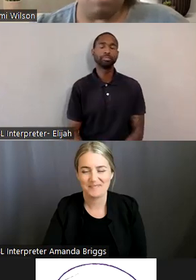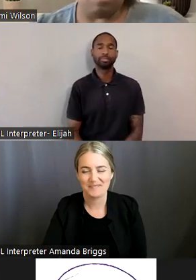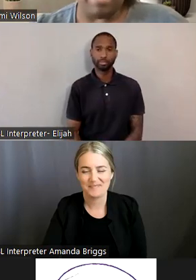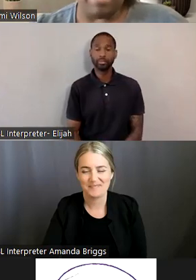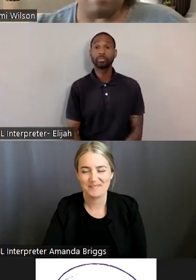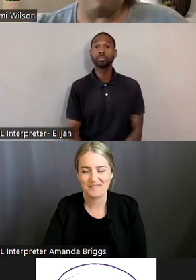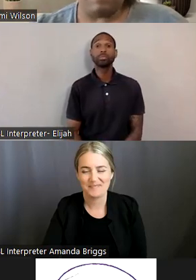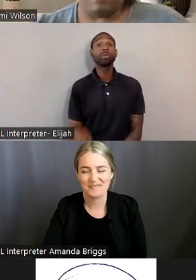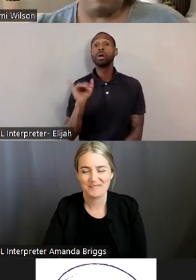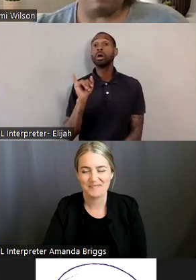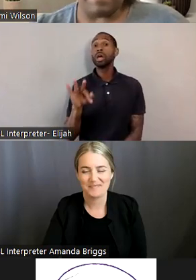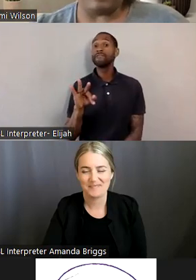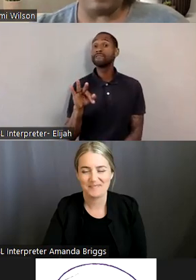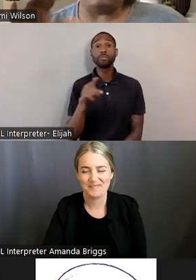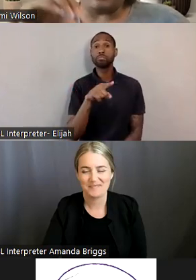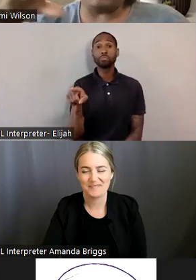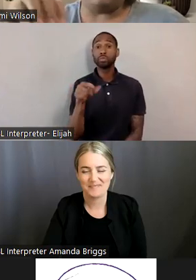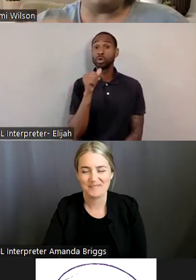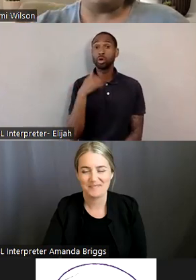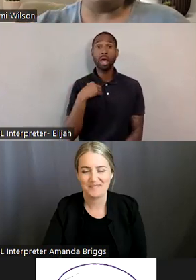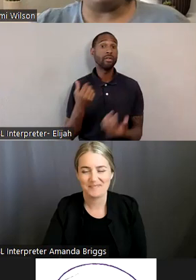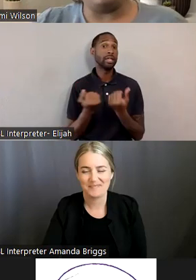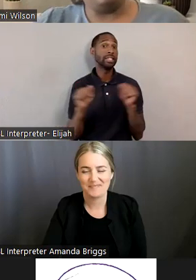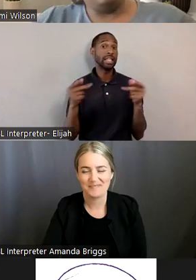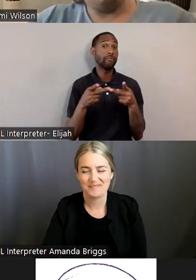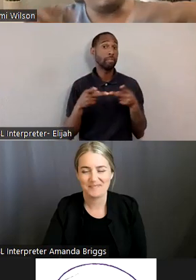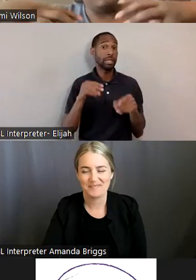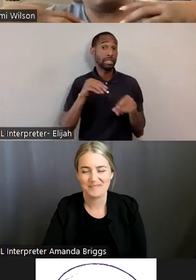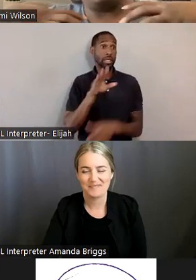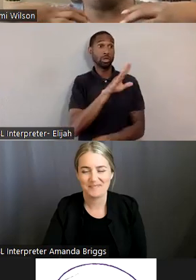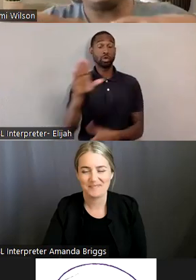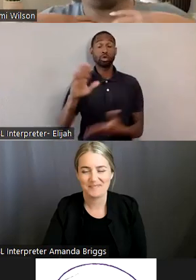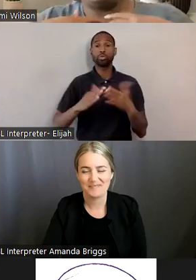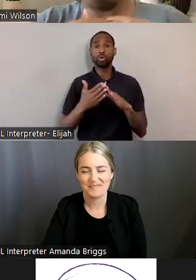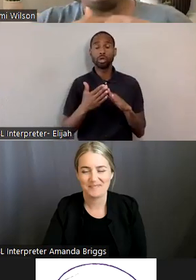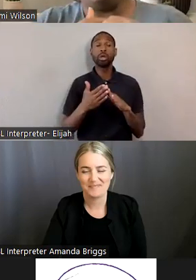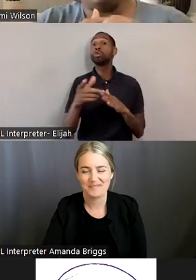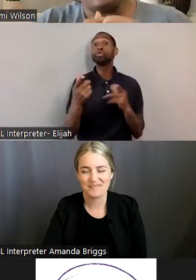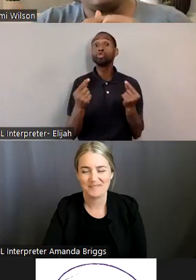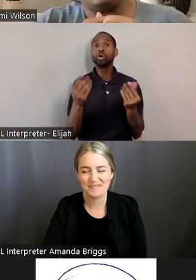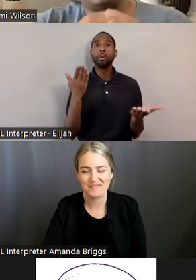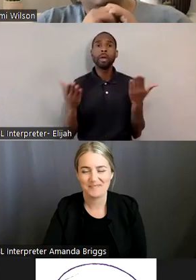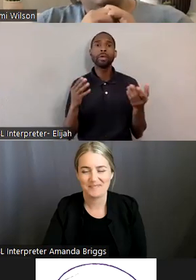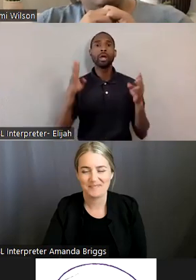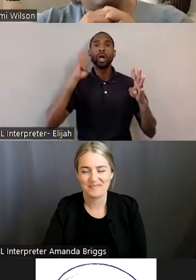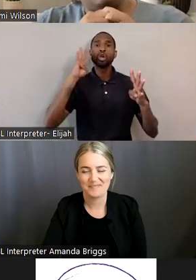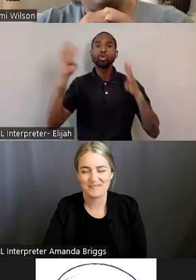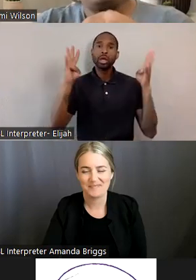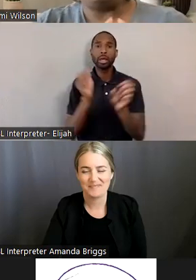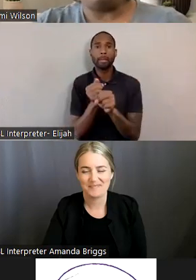If you don't have that safe space in your community, maybe creating a safe space through